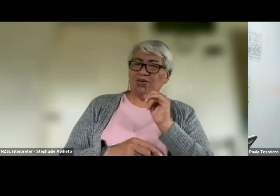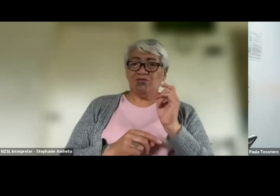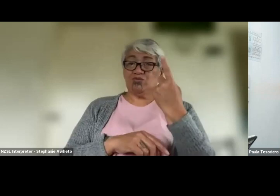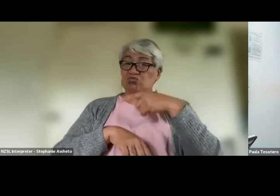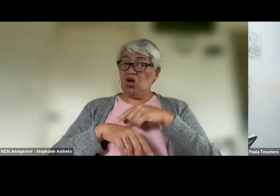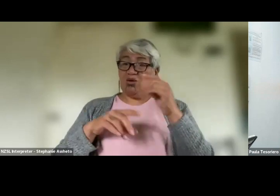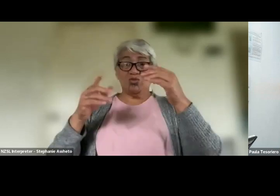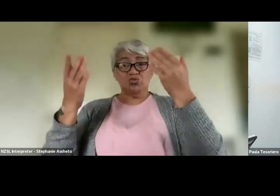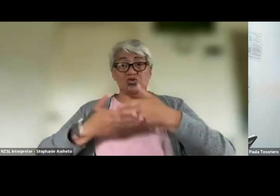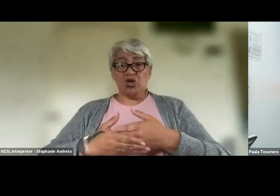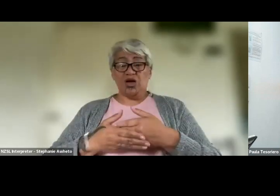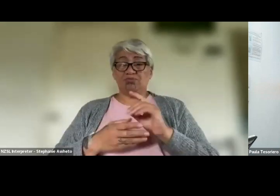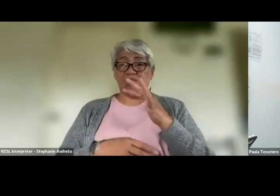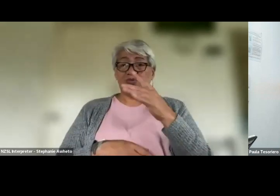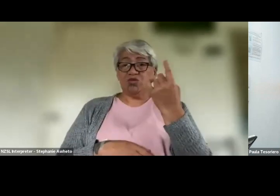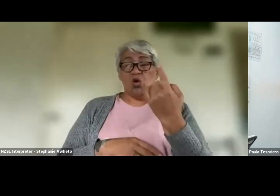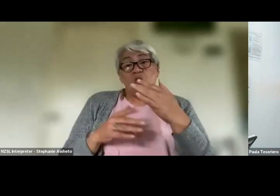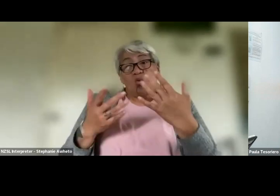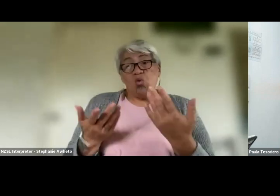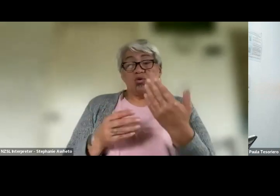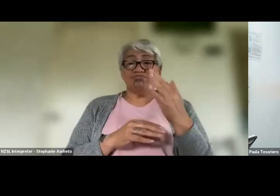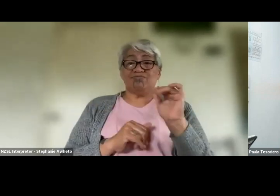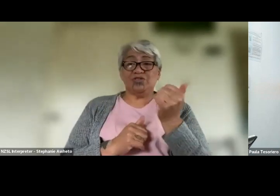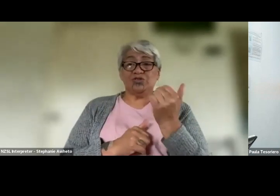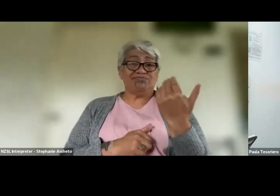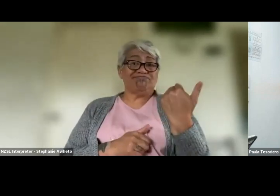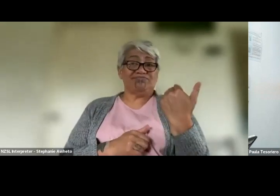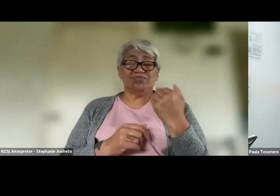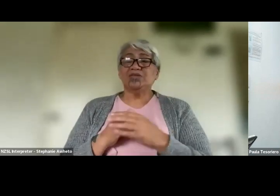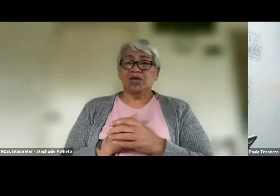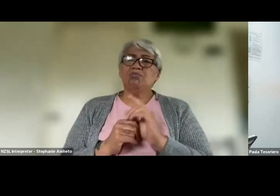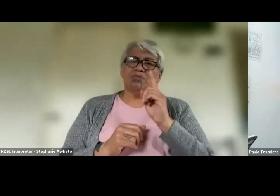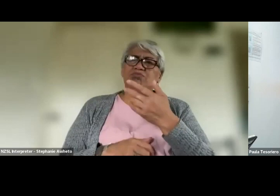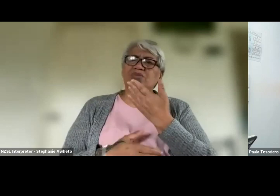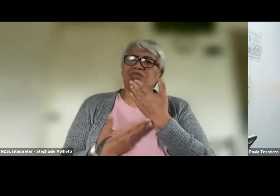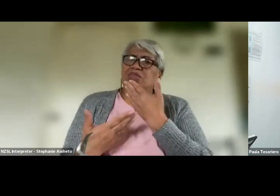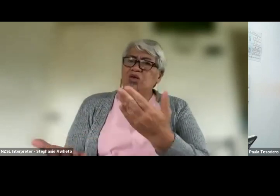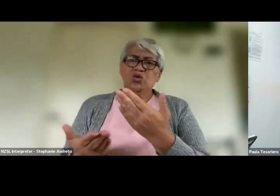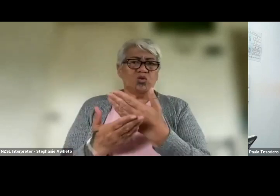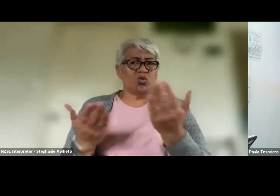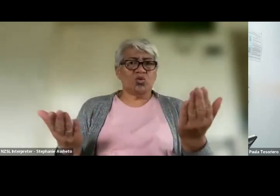or you might have come to the previous one. But I really want to thank everybody for taking time